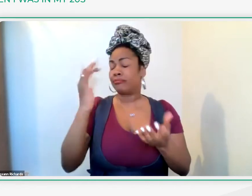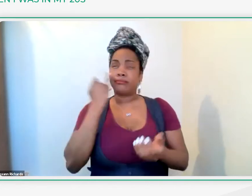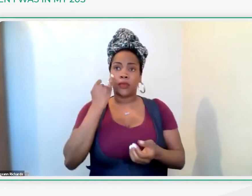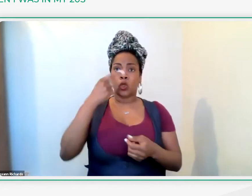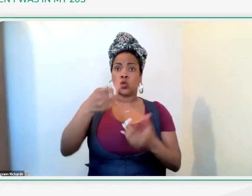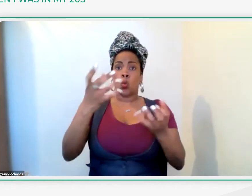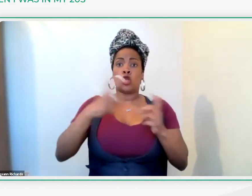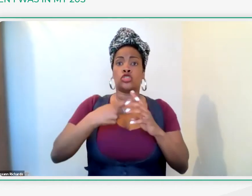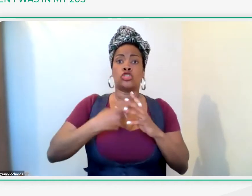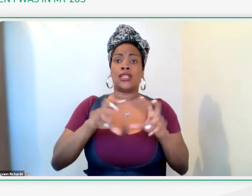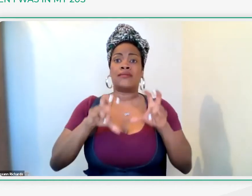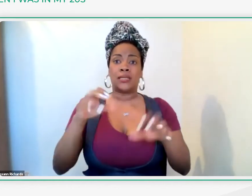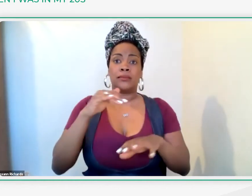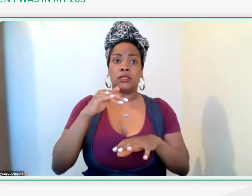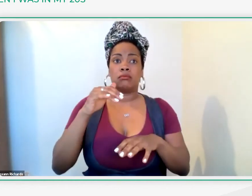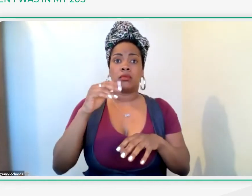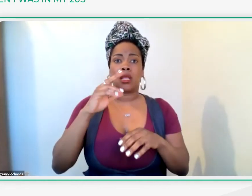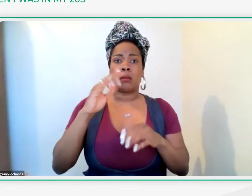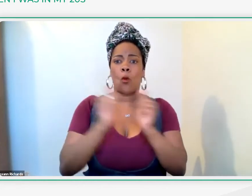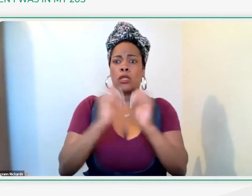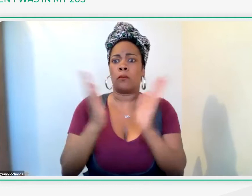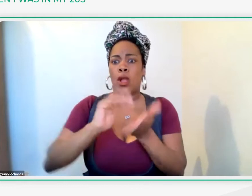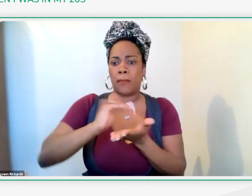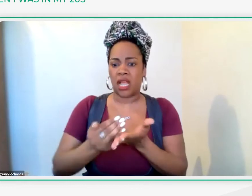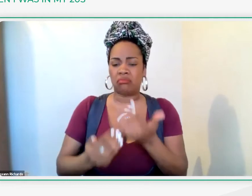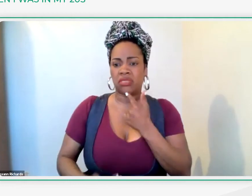And it's better to start then because of the numbers.